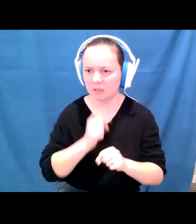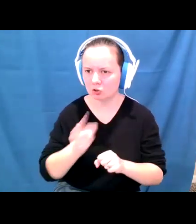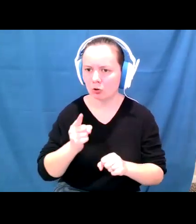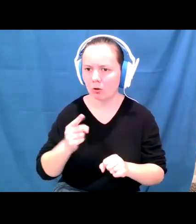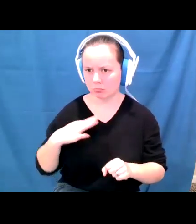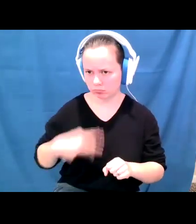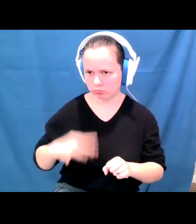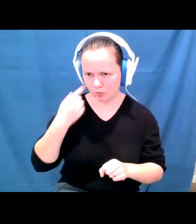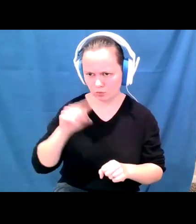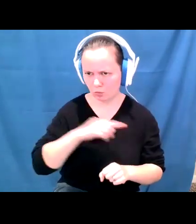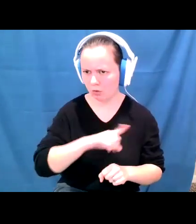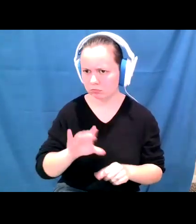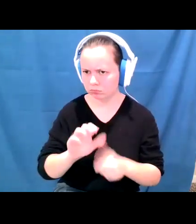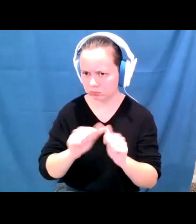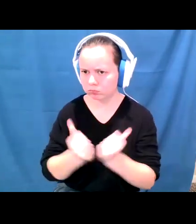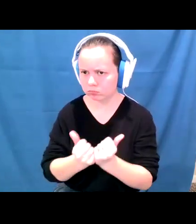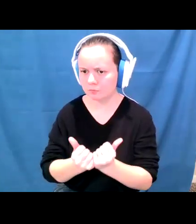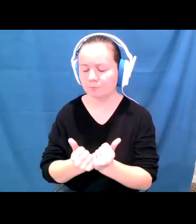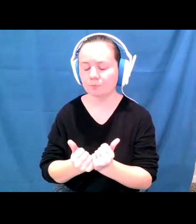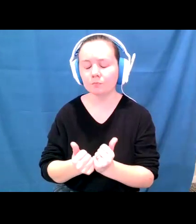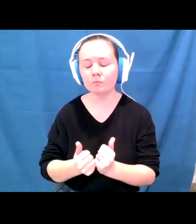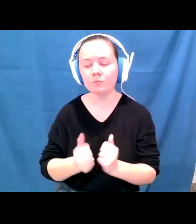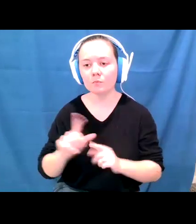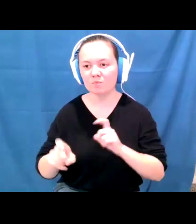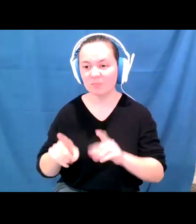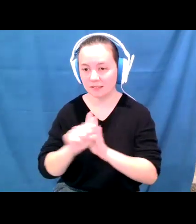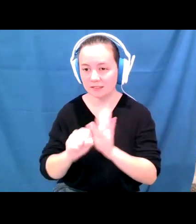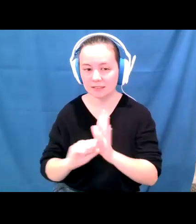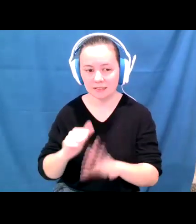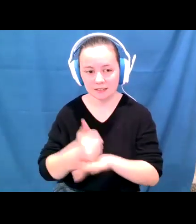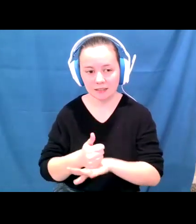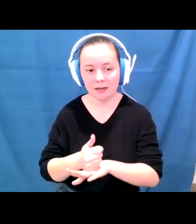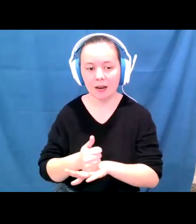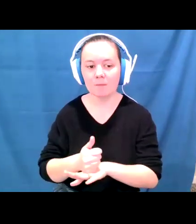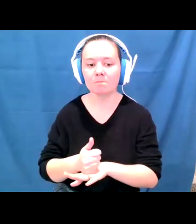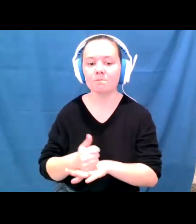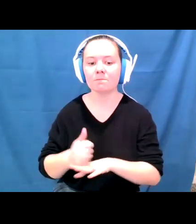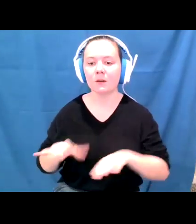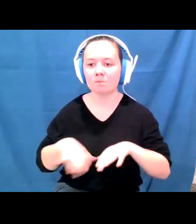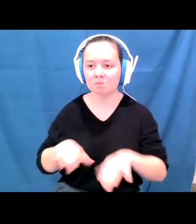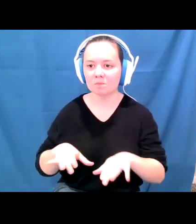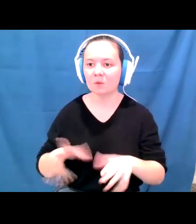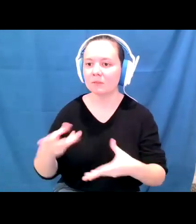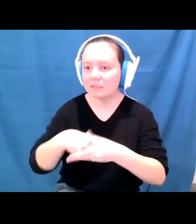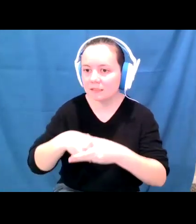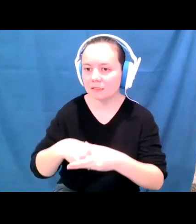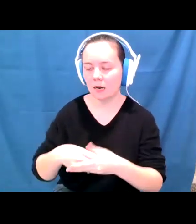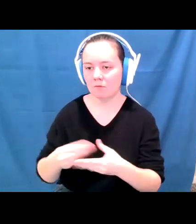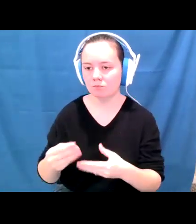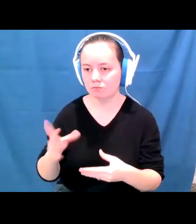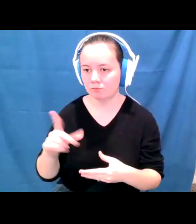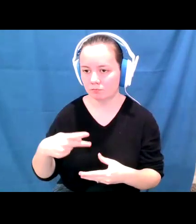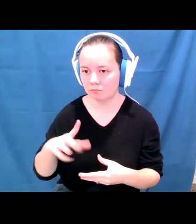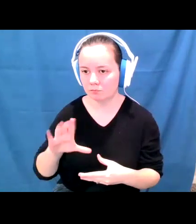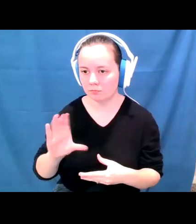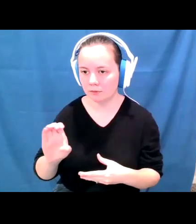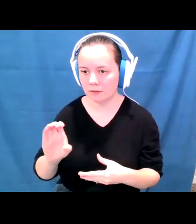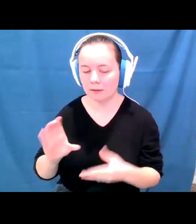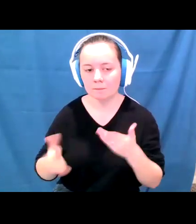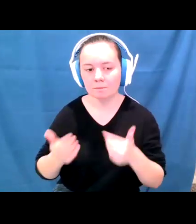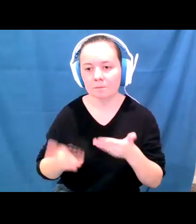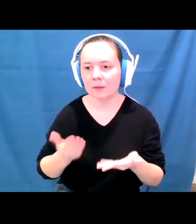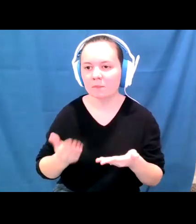So we ask states to designate leads, to be engaging in the PLCs, that might include relevant state partners depending on what topics selected